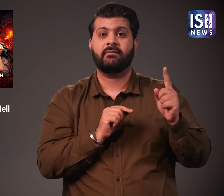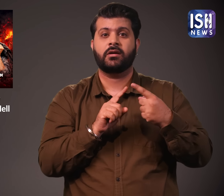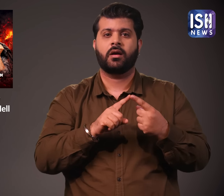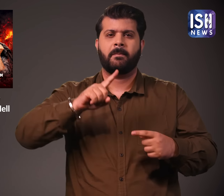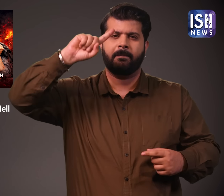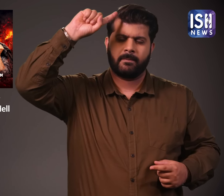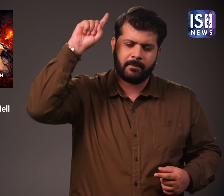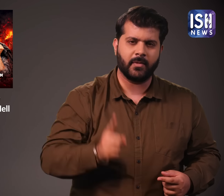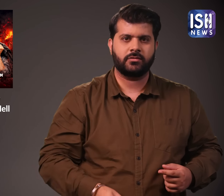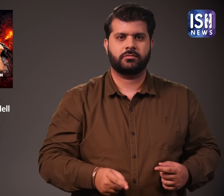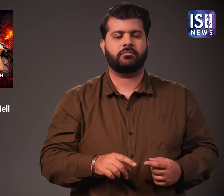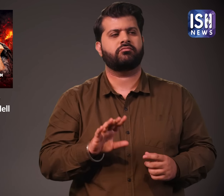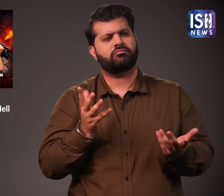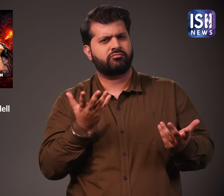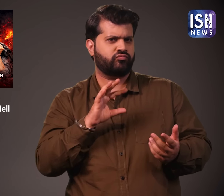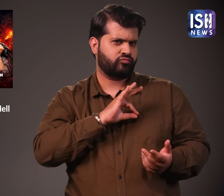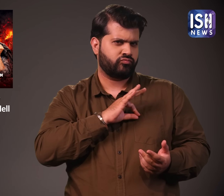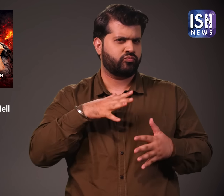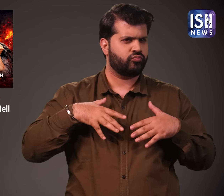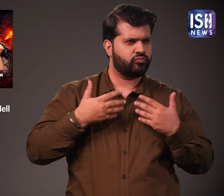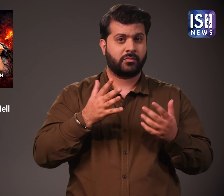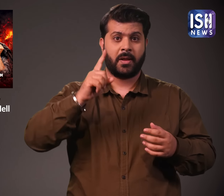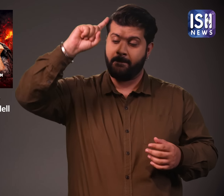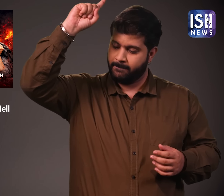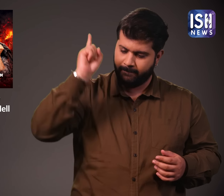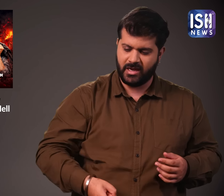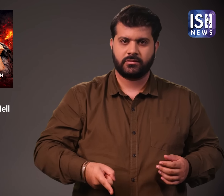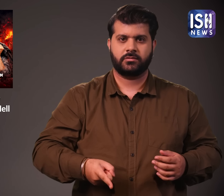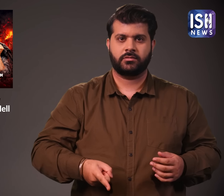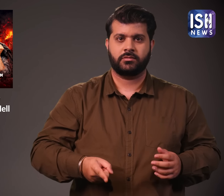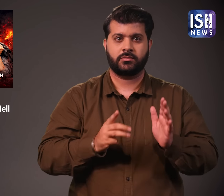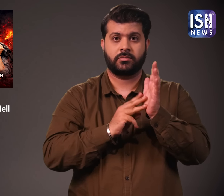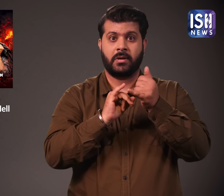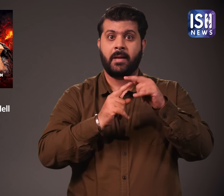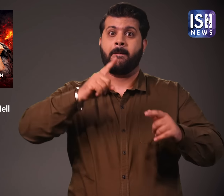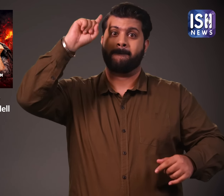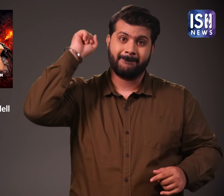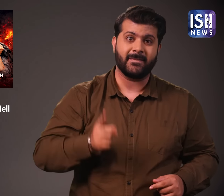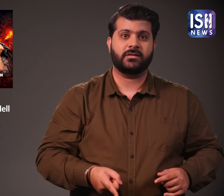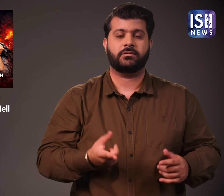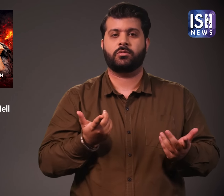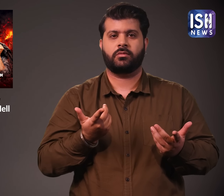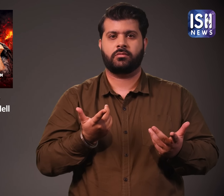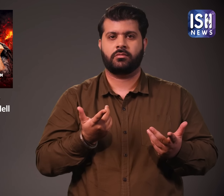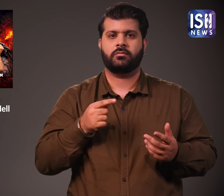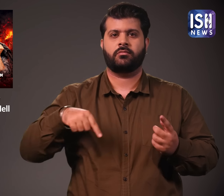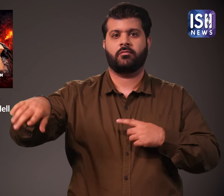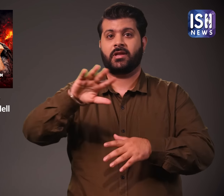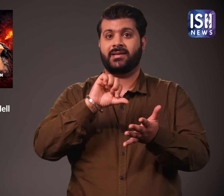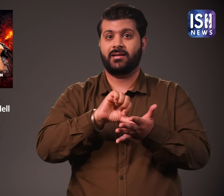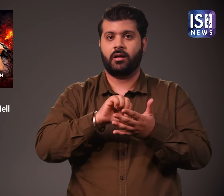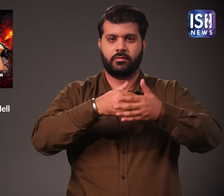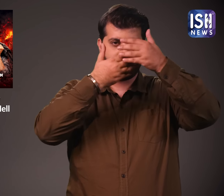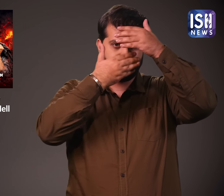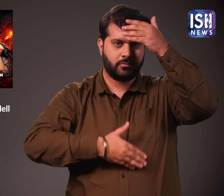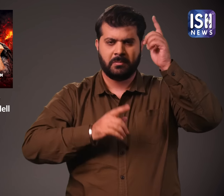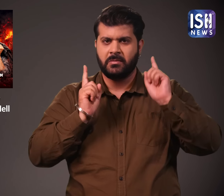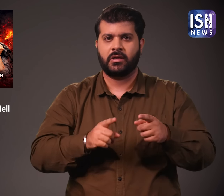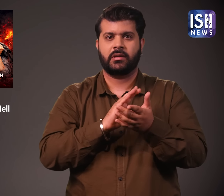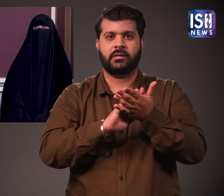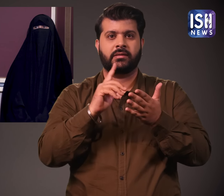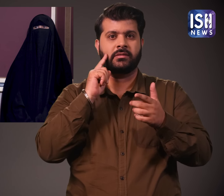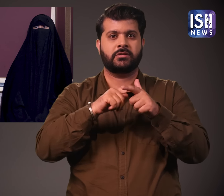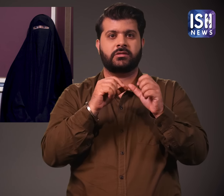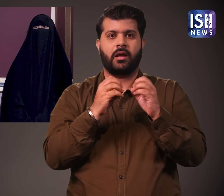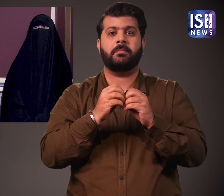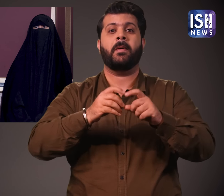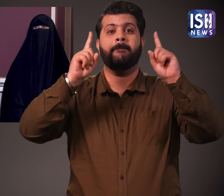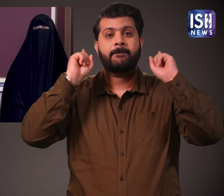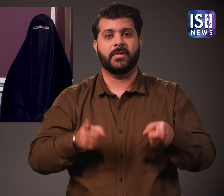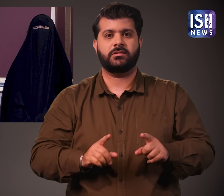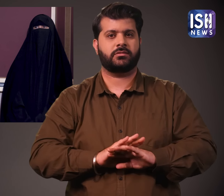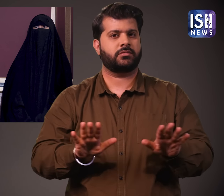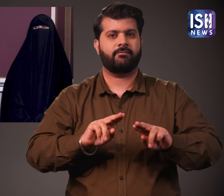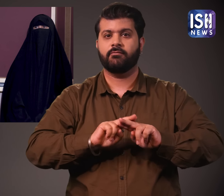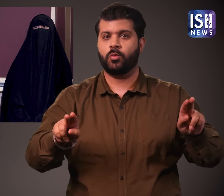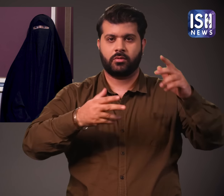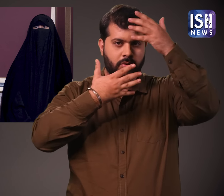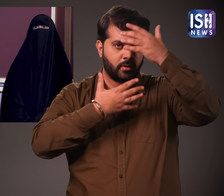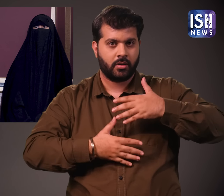1. Mandatory Hijab, not a choice.